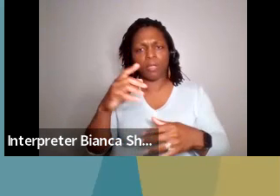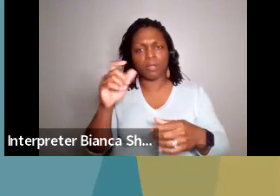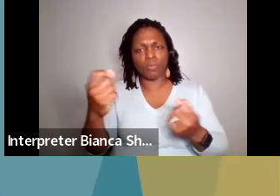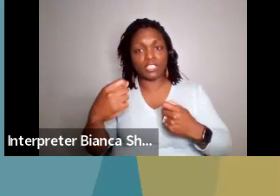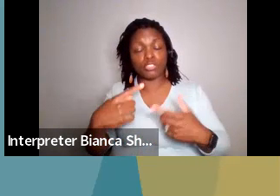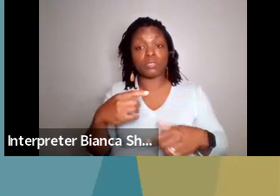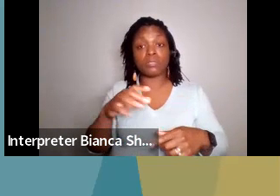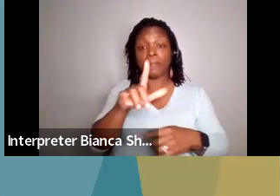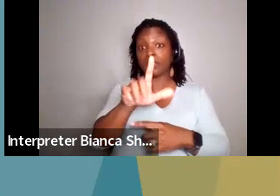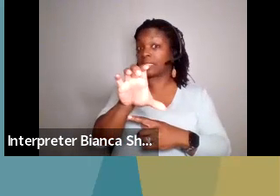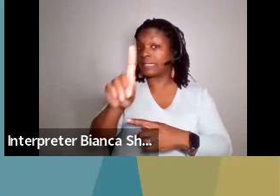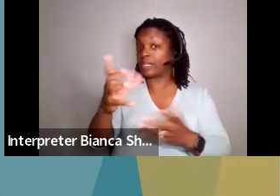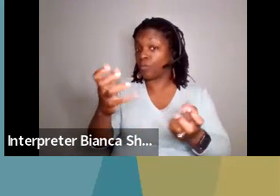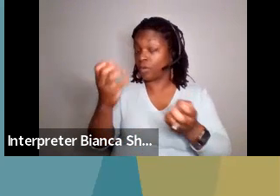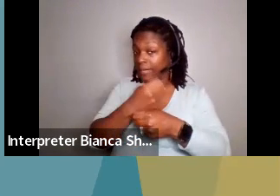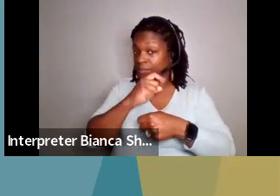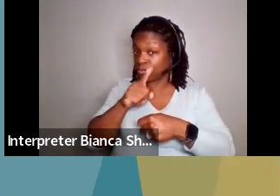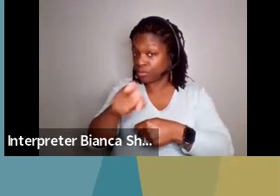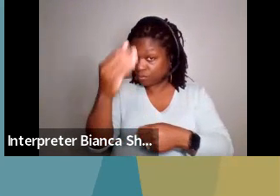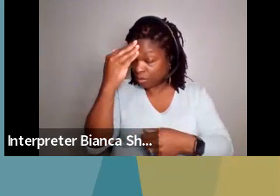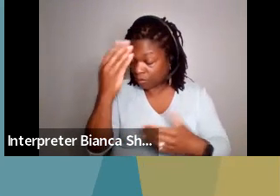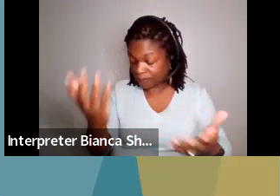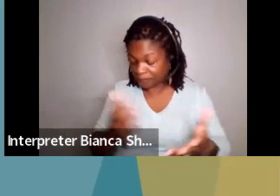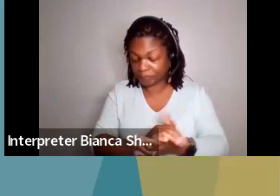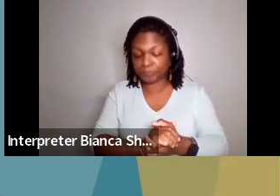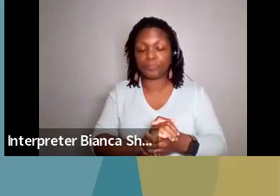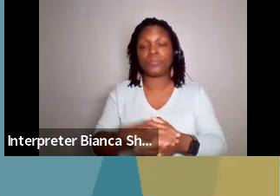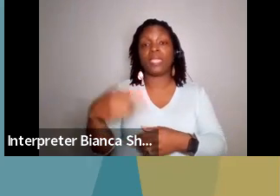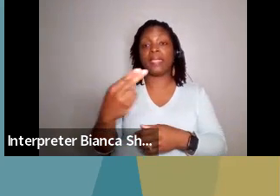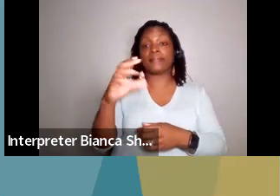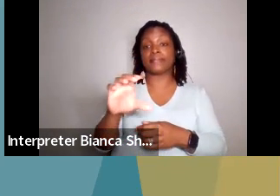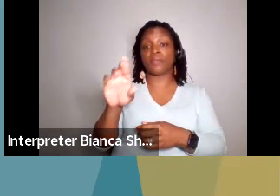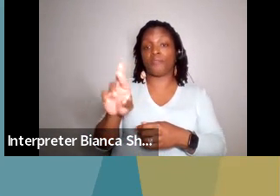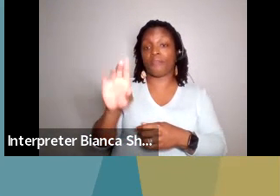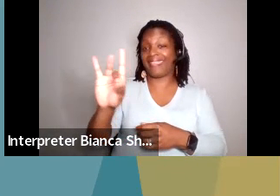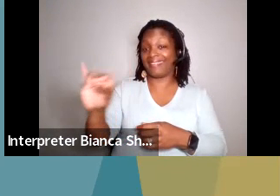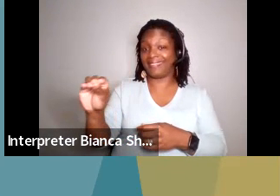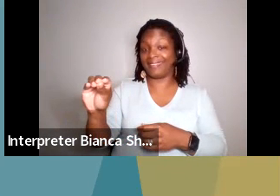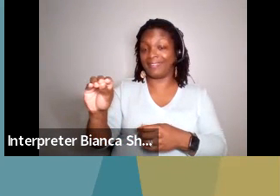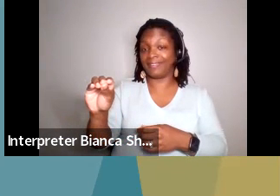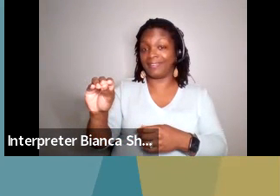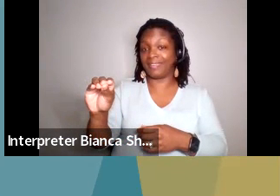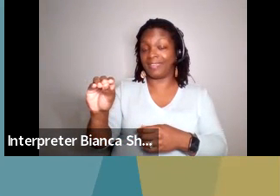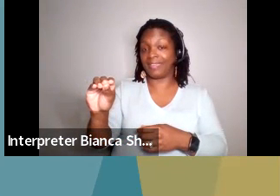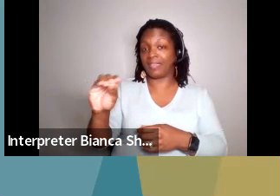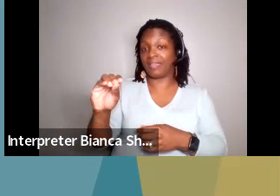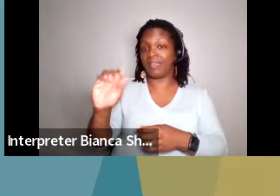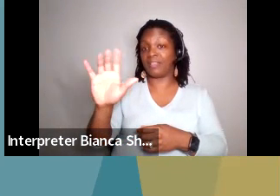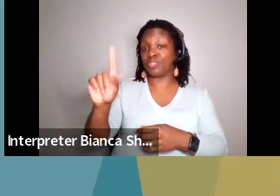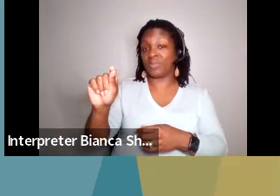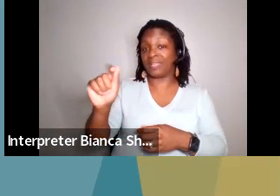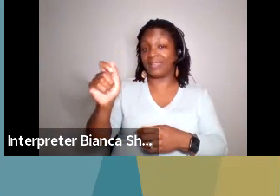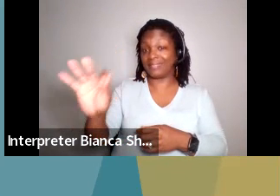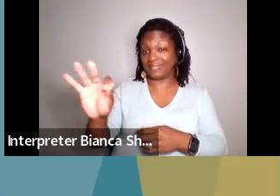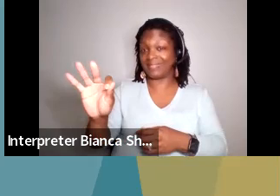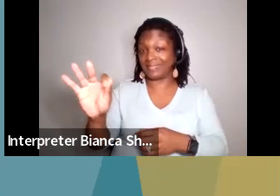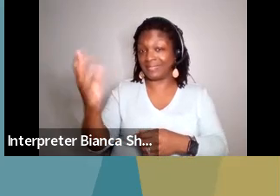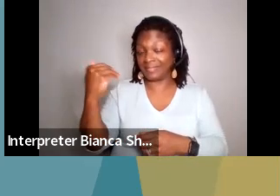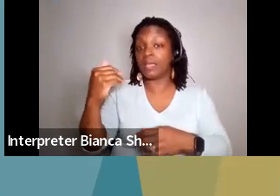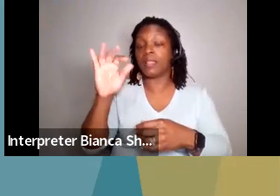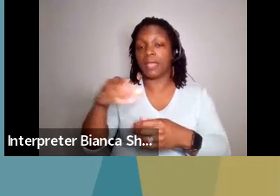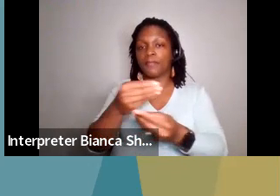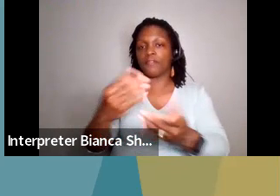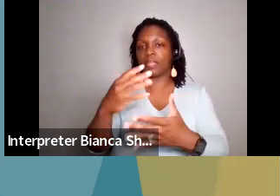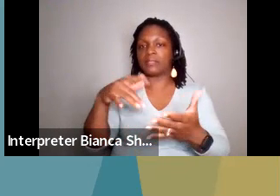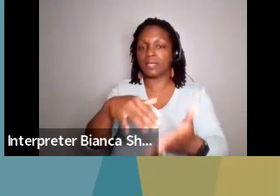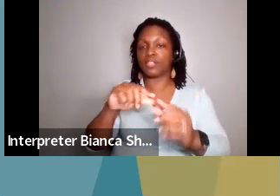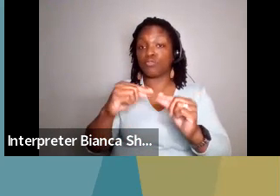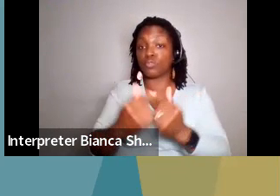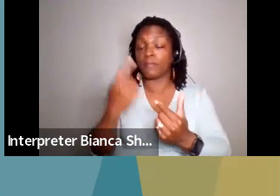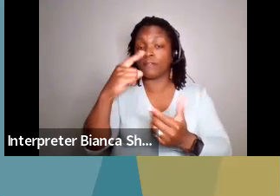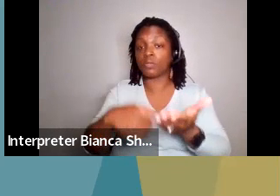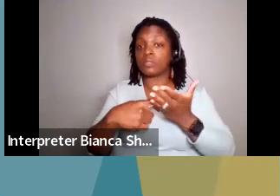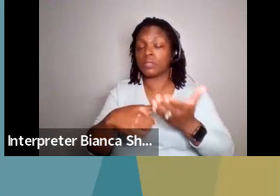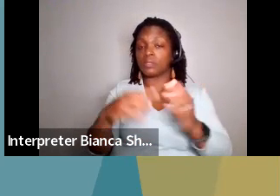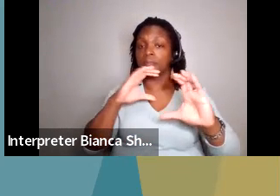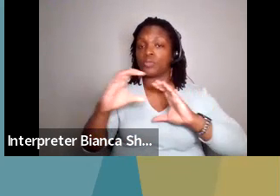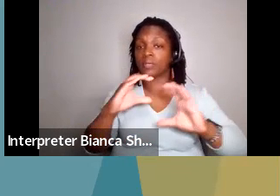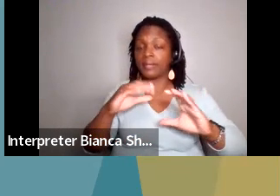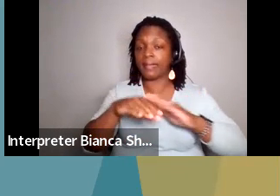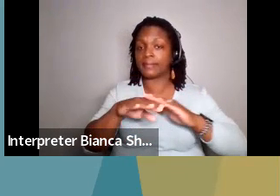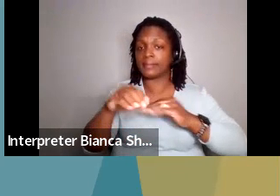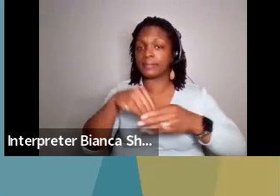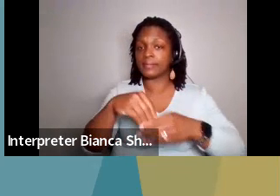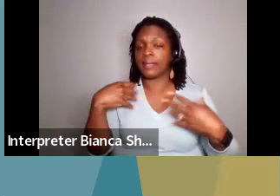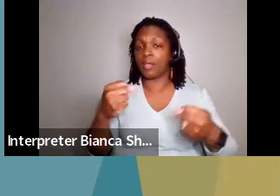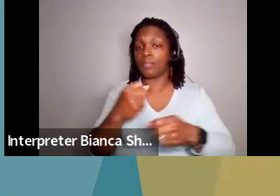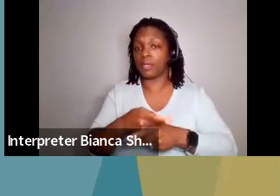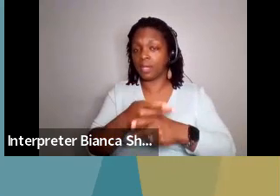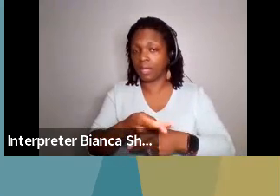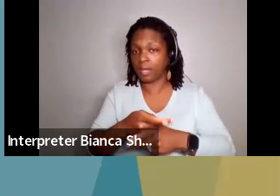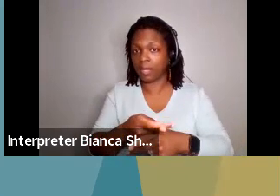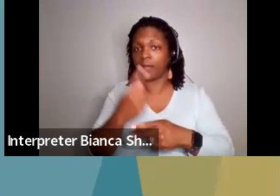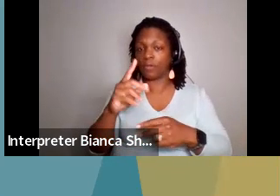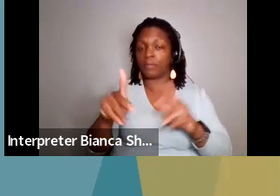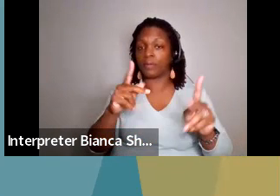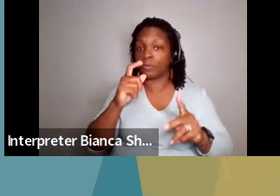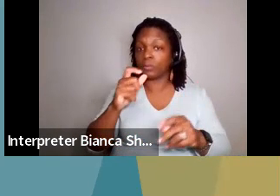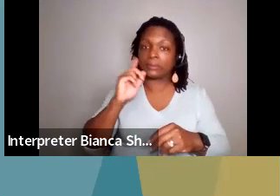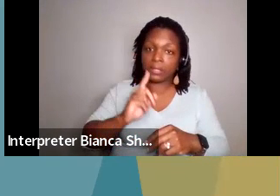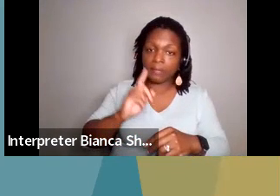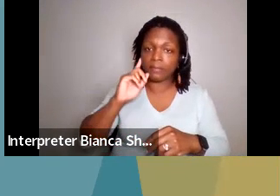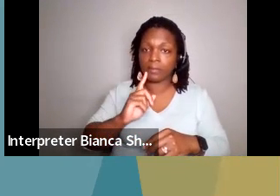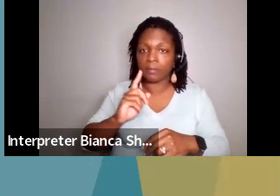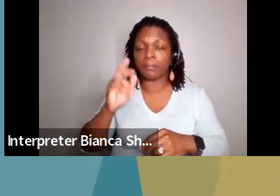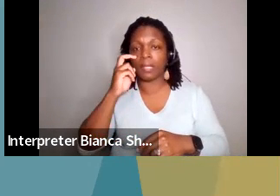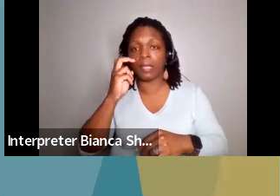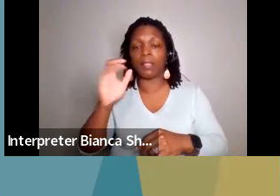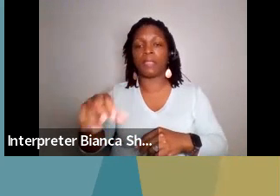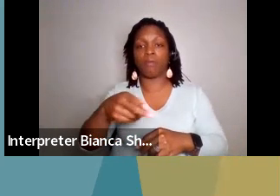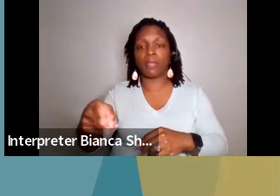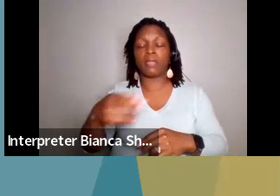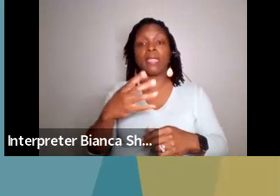aware of. Hcr. 80 of 2019 provided for a study group to discuss communication, access and healthcare settings for individuals who adapt line and hardy hearing, and part of the recommendations that came out of that study was